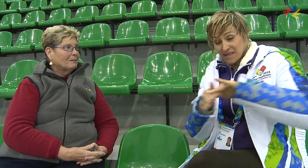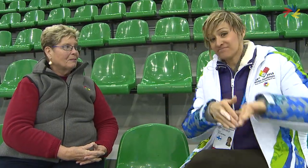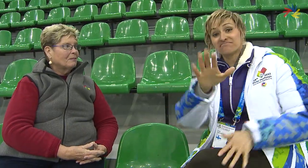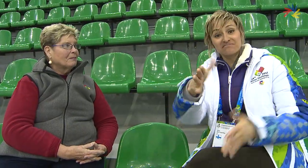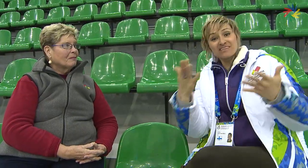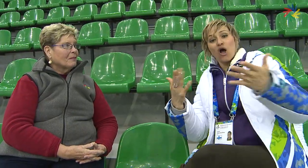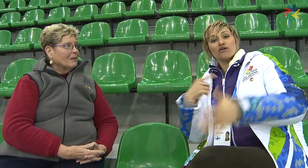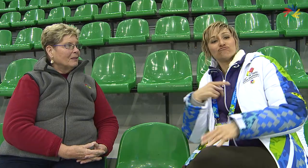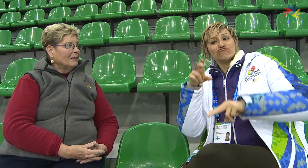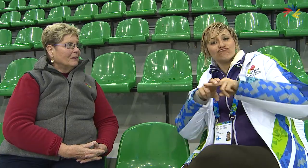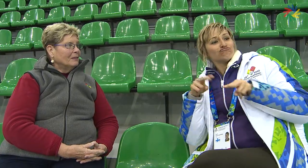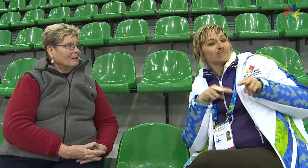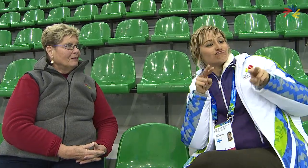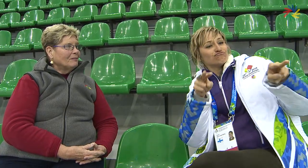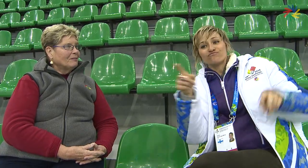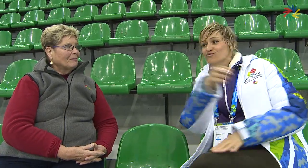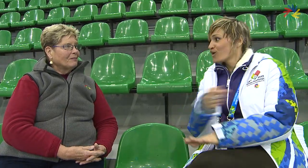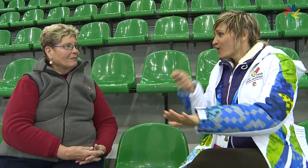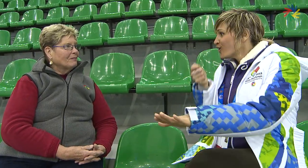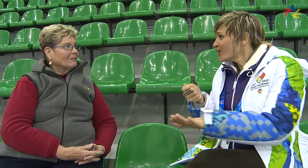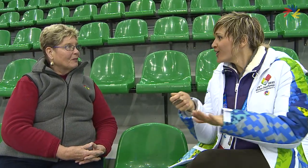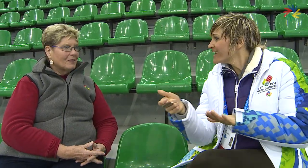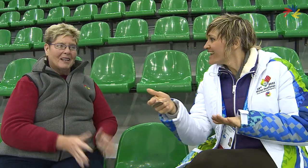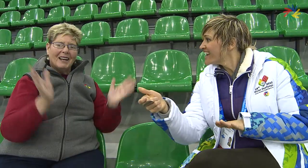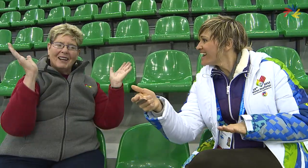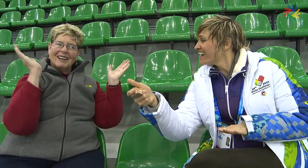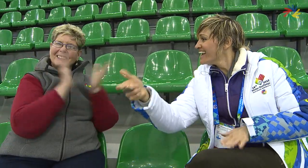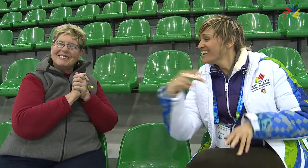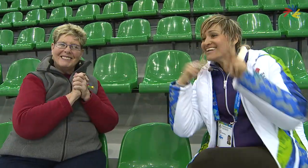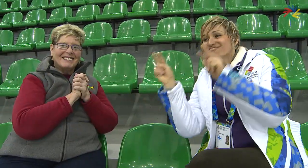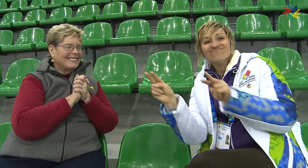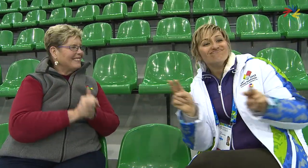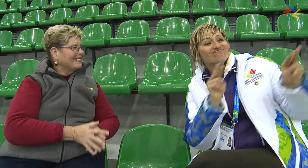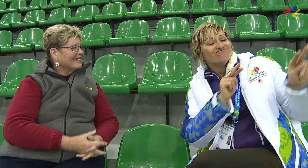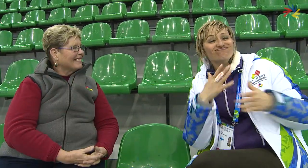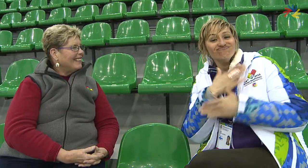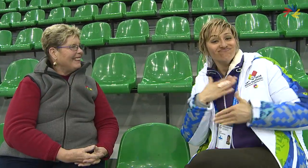Now, let's put everything aside, and take a minute to enjoy our sights here at the curling competition!